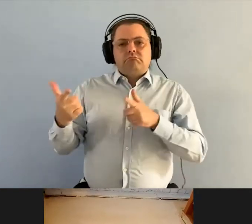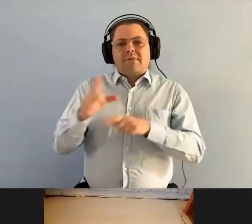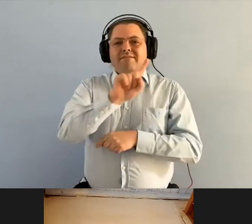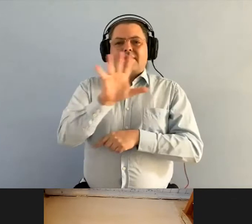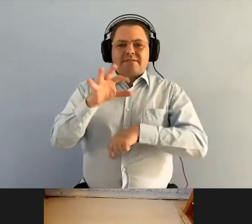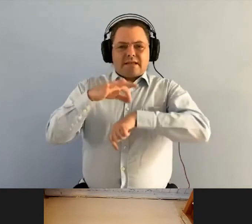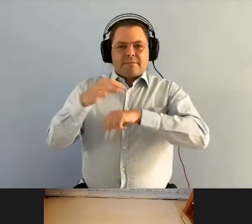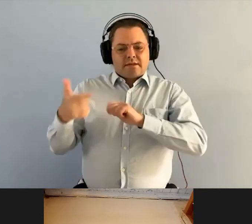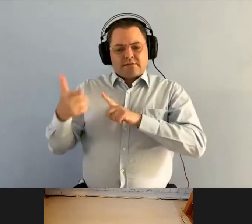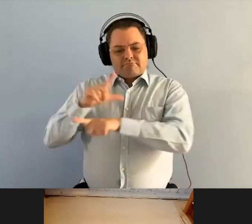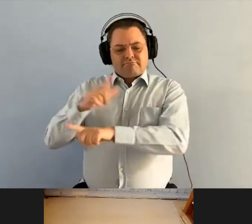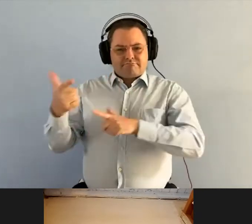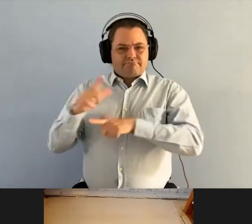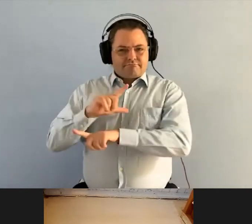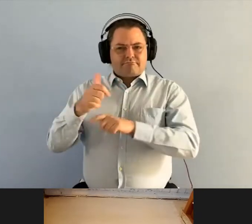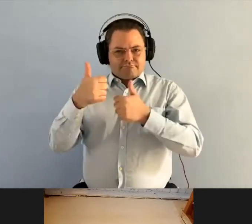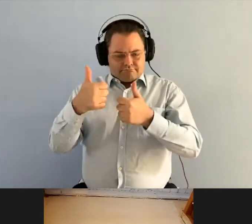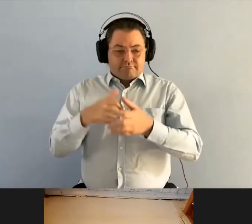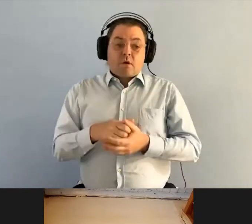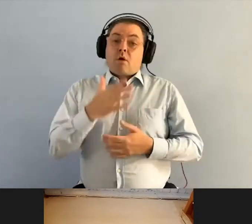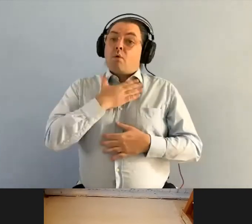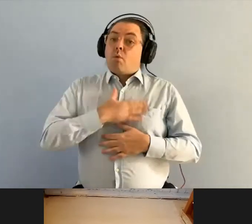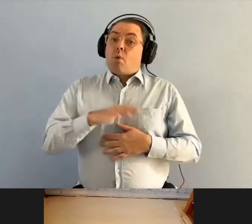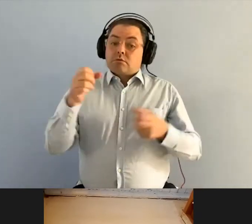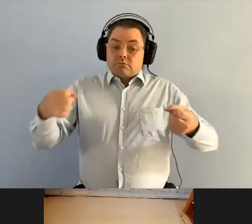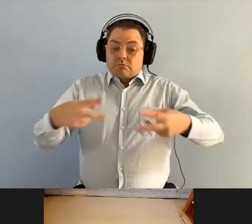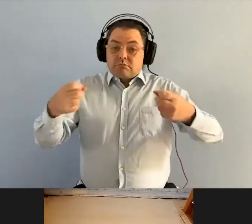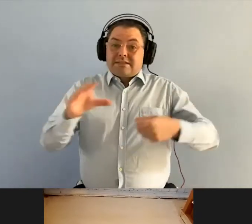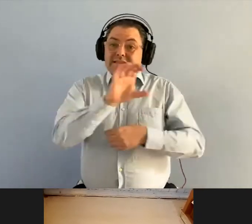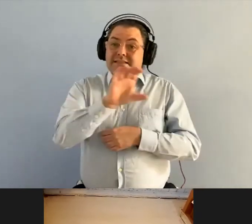can see on the screen. And we do have live captioning available. You can